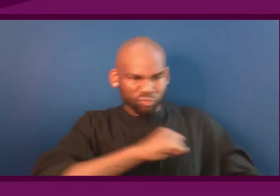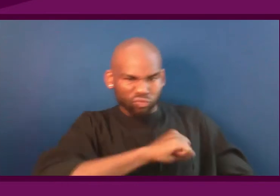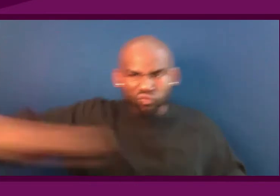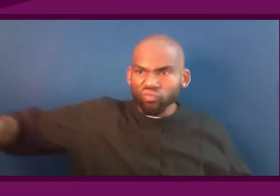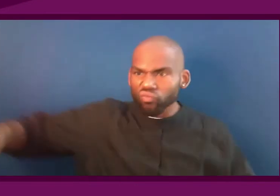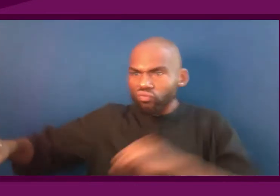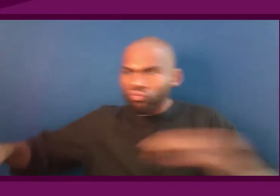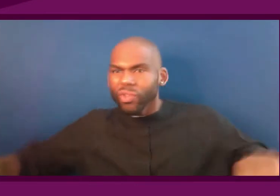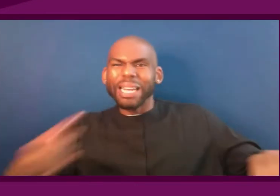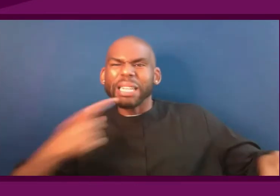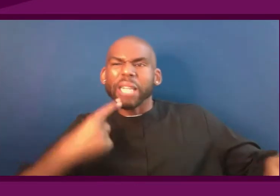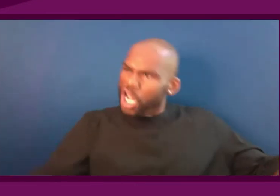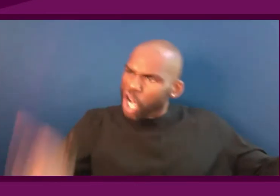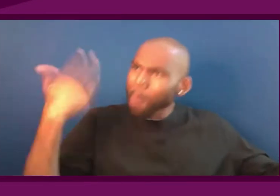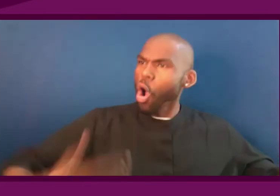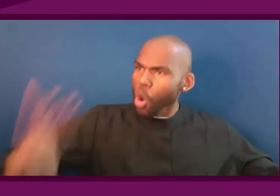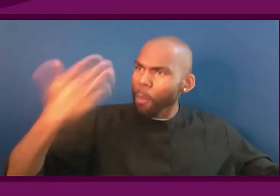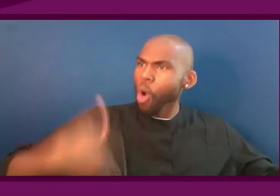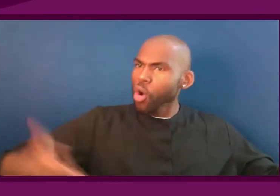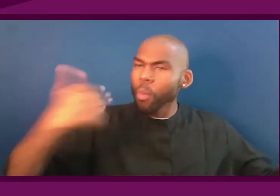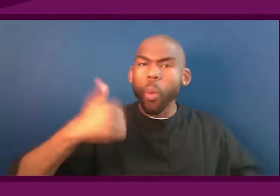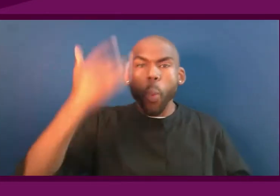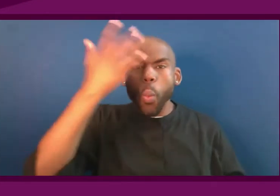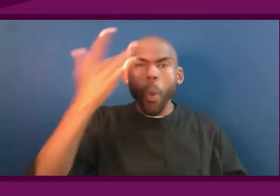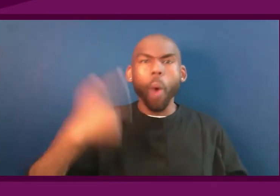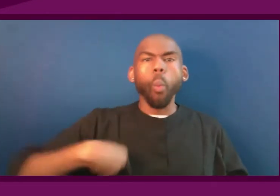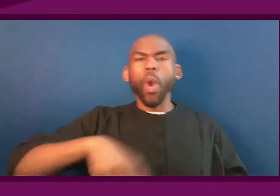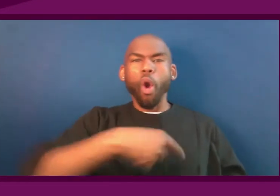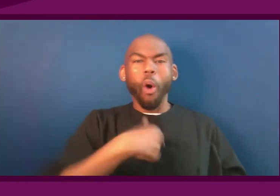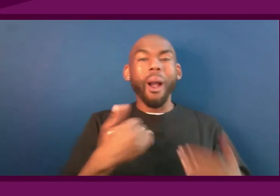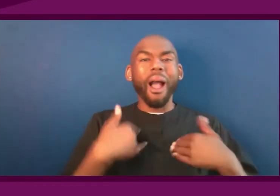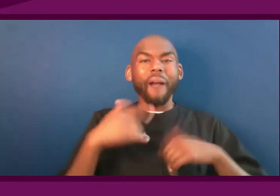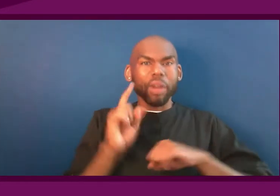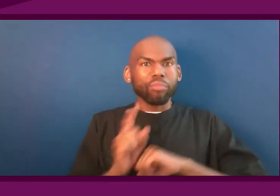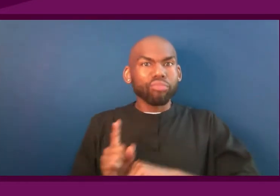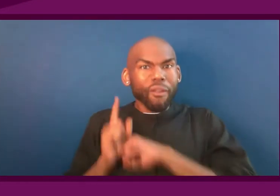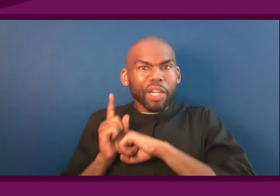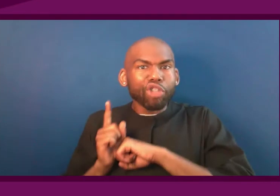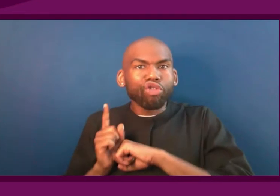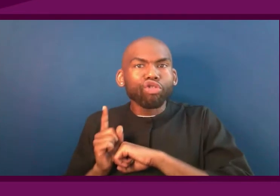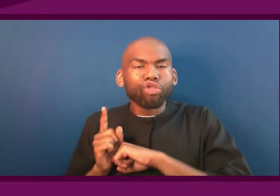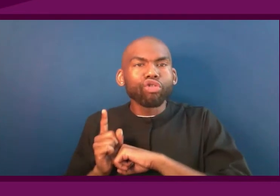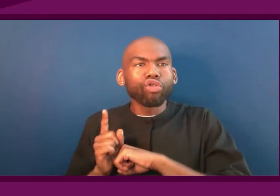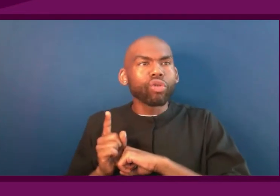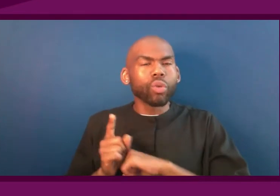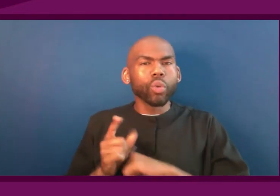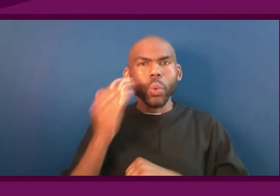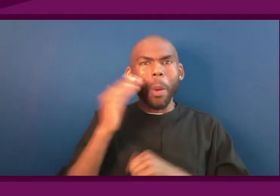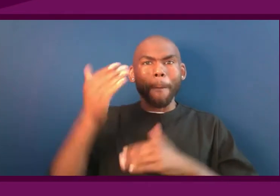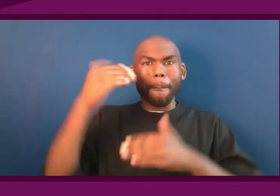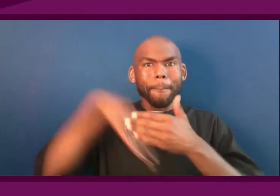but what are you doing with that privilege to help others that aren't privileged?" And that ,I think,